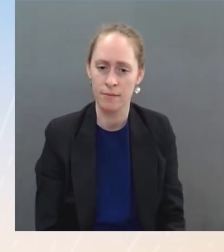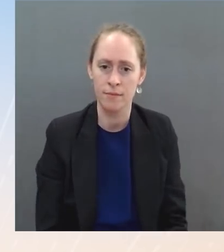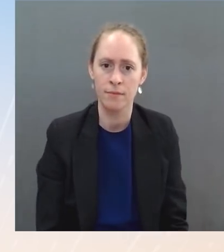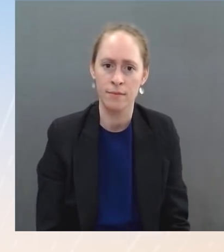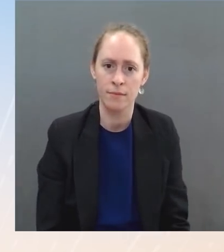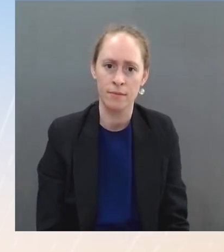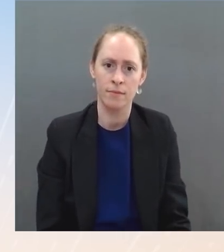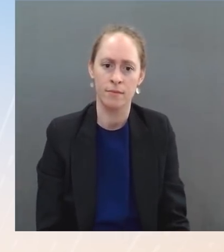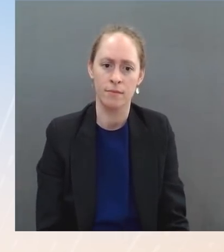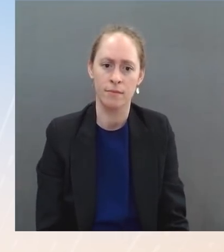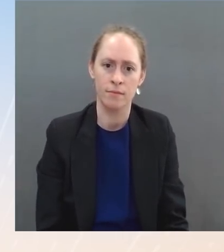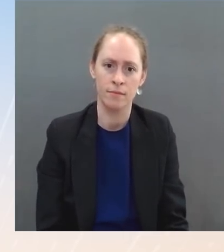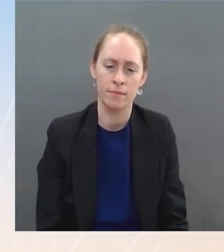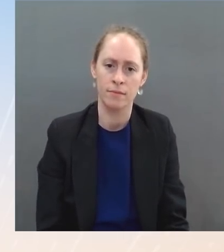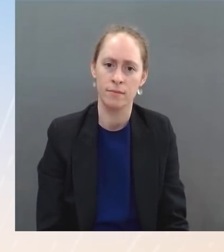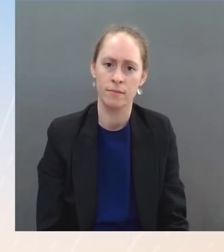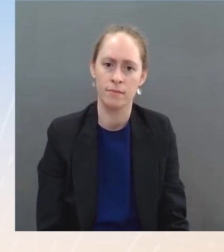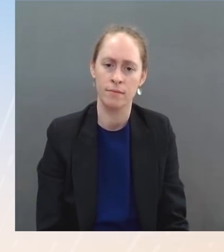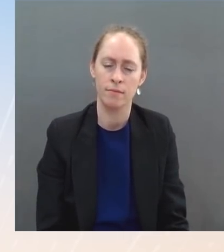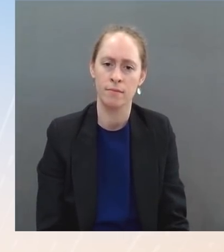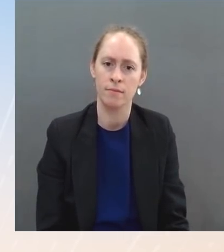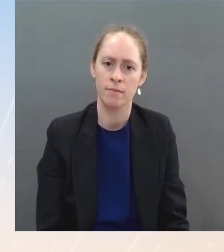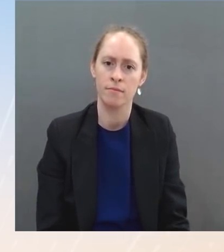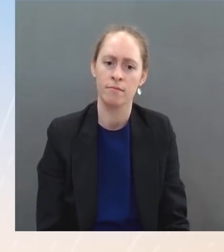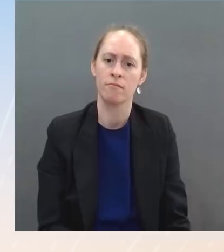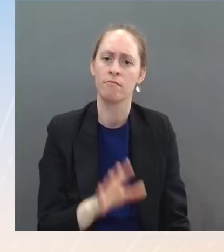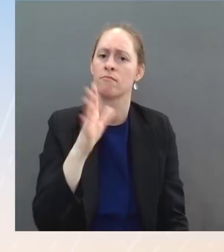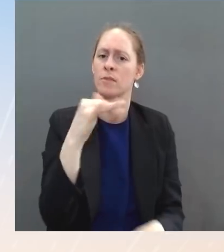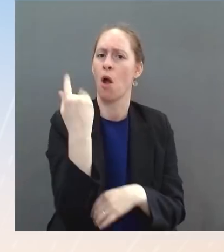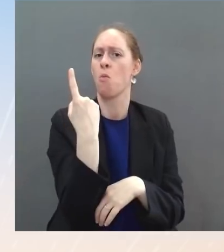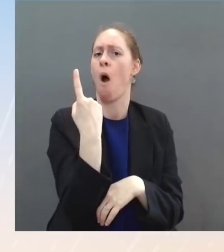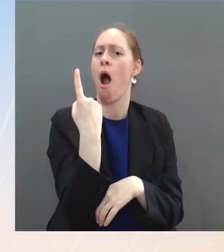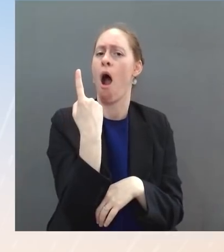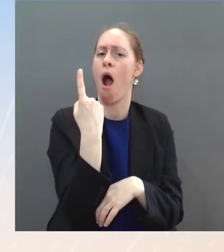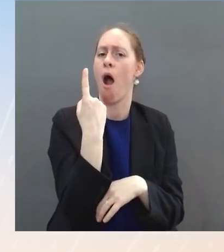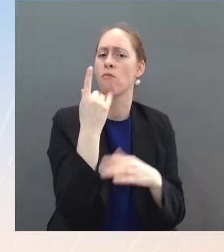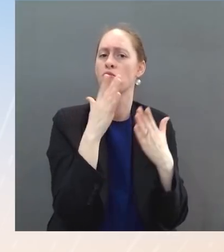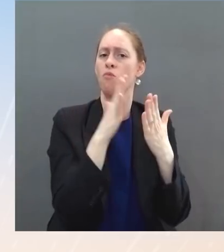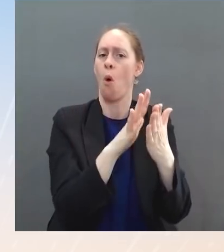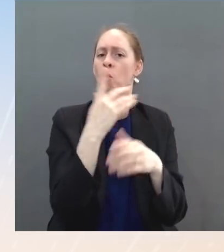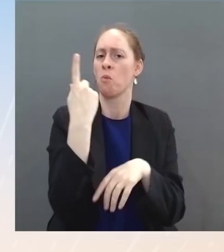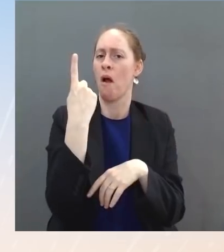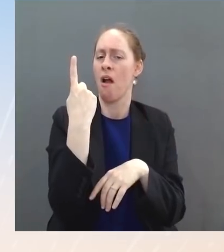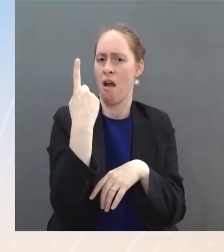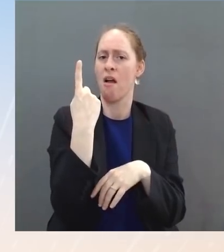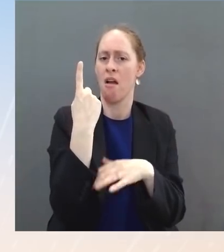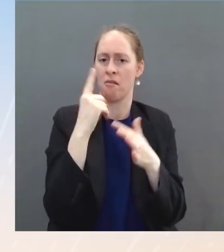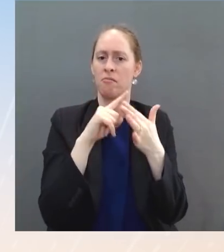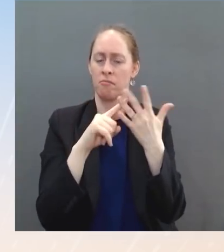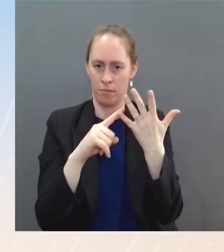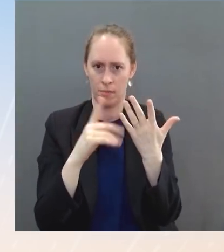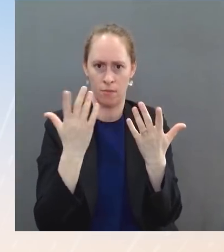but it is one of the steps that we have -- our national security team determined from the beginning would hopefully be effective